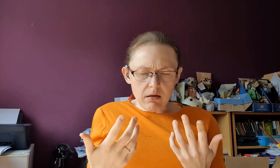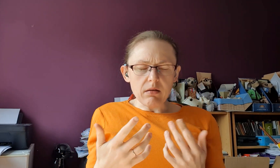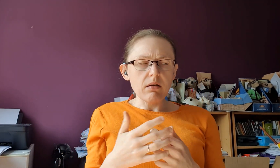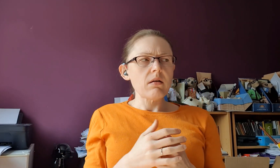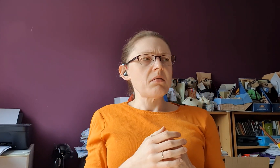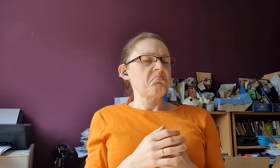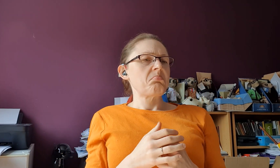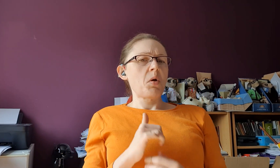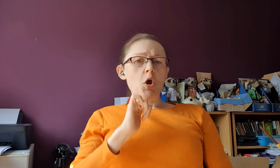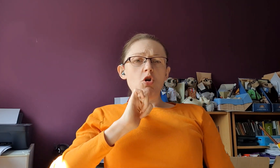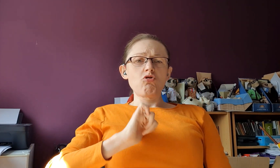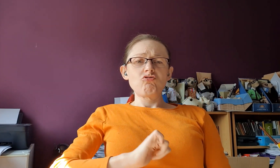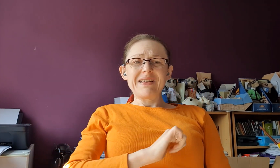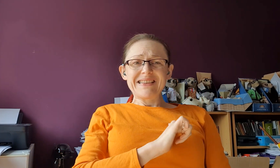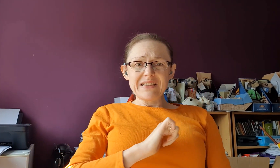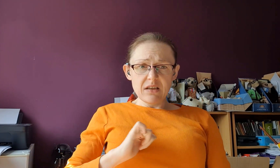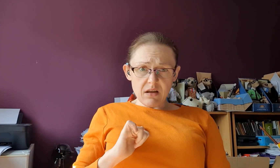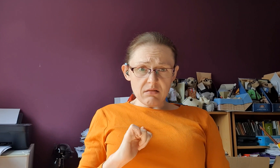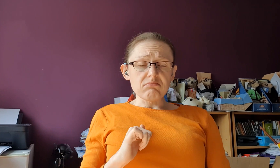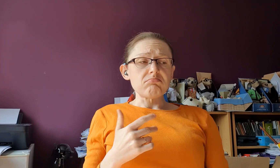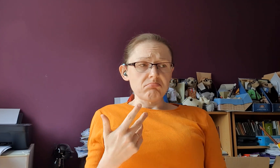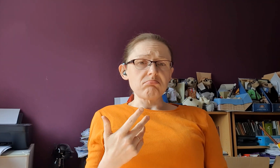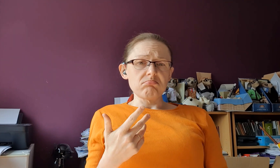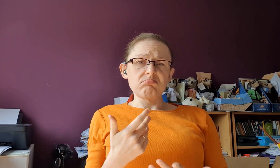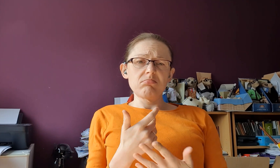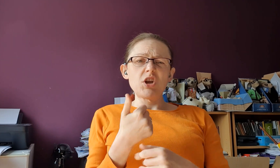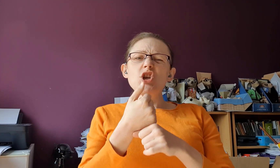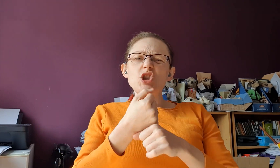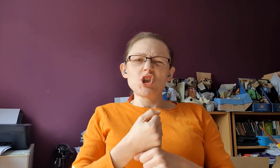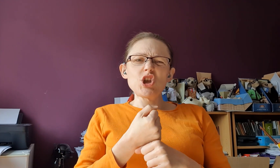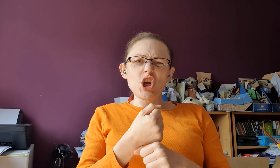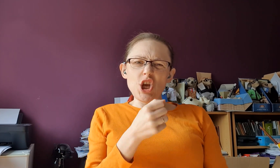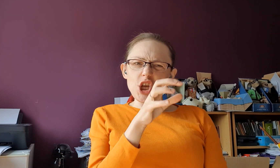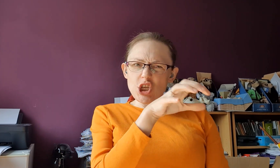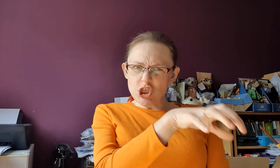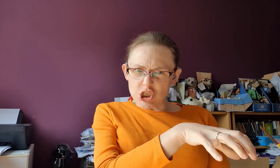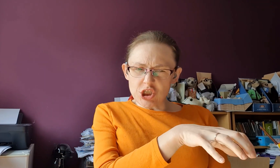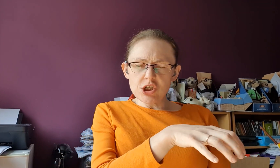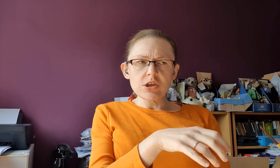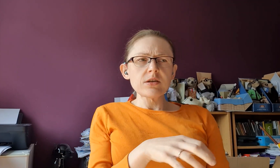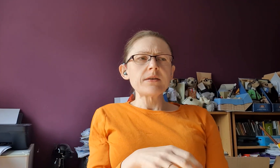Christians go to a church.